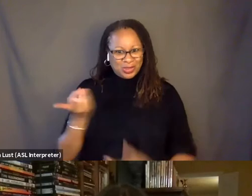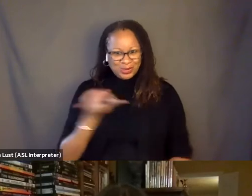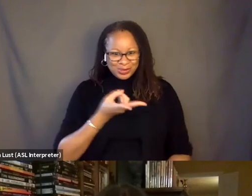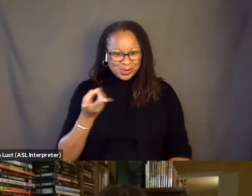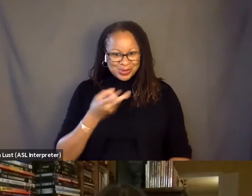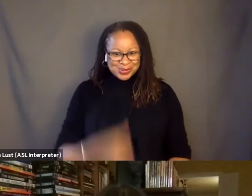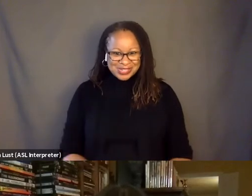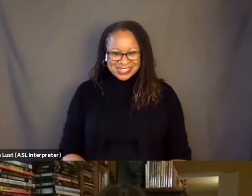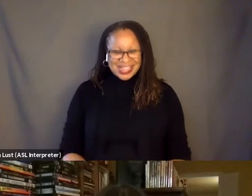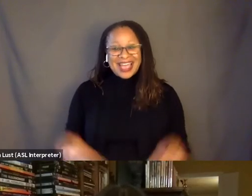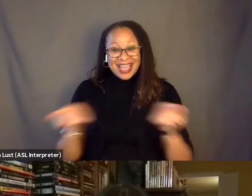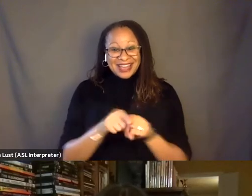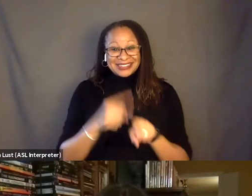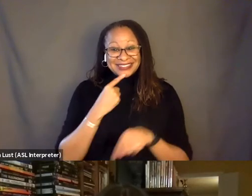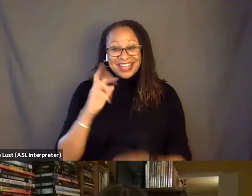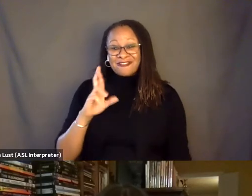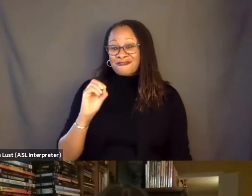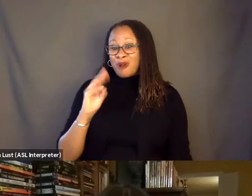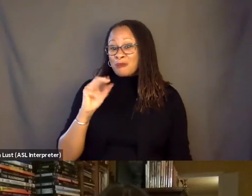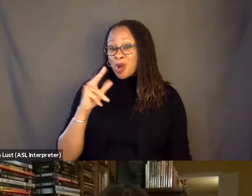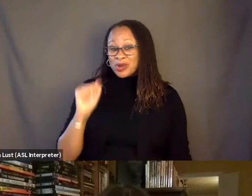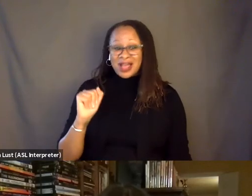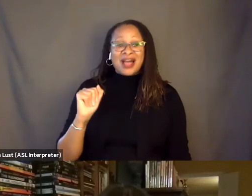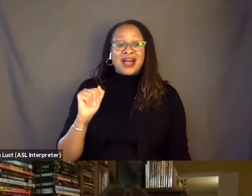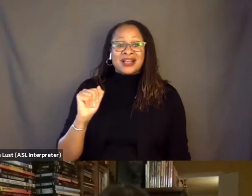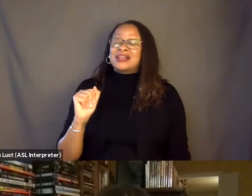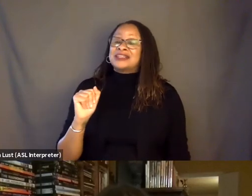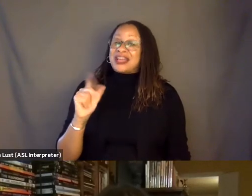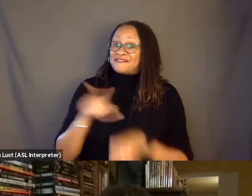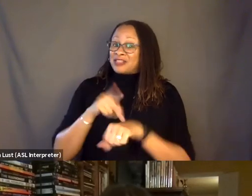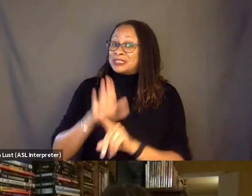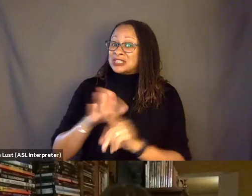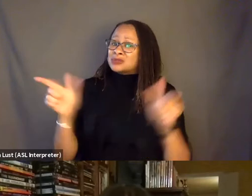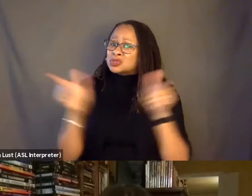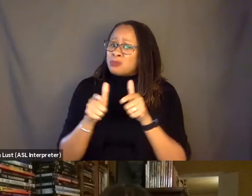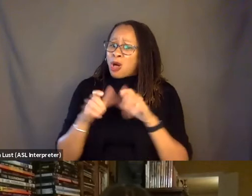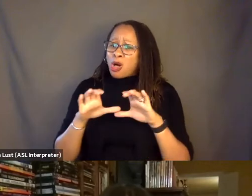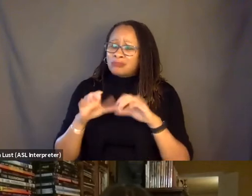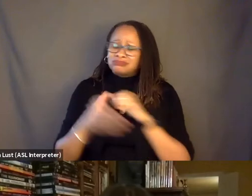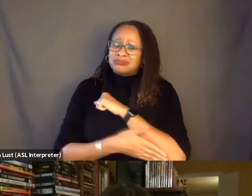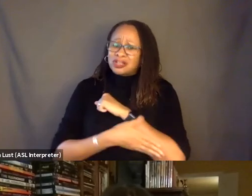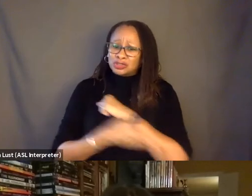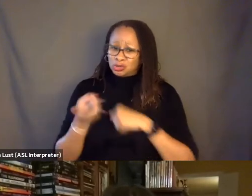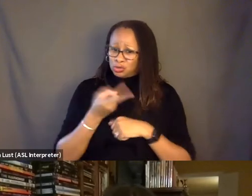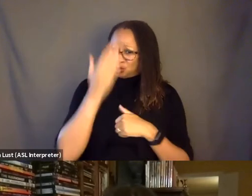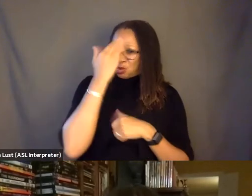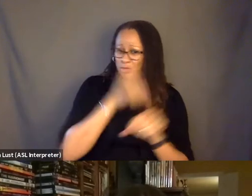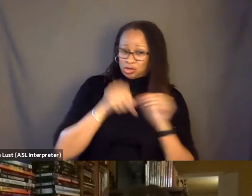As you said Ramona, the Philippines is a small country. You two must've come to know each other a while ago.